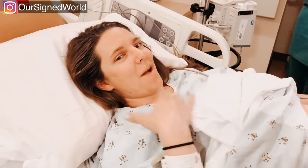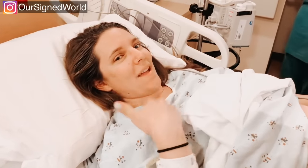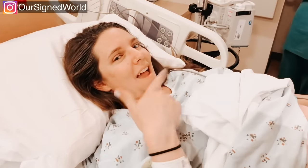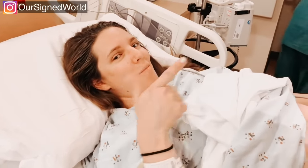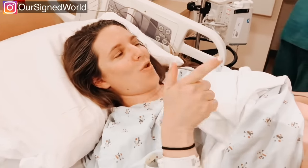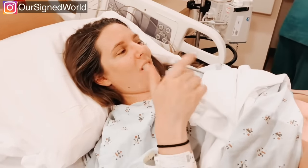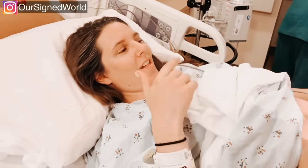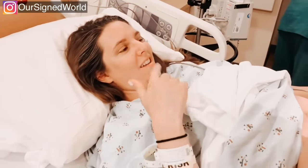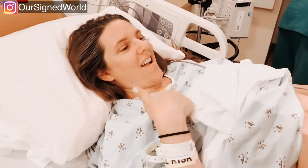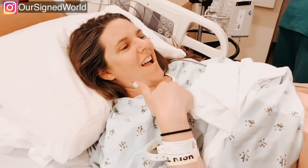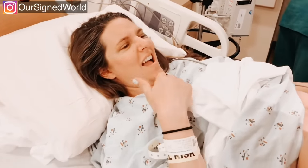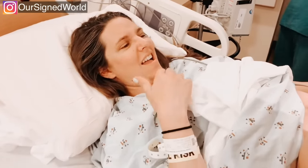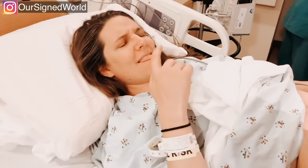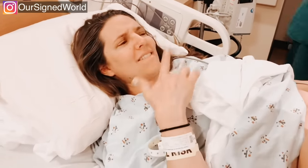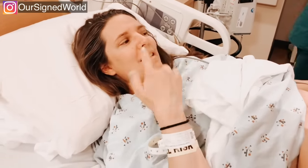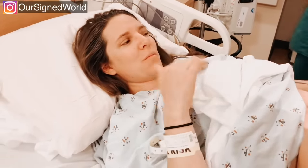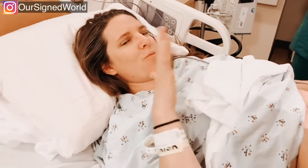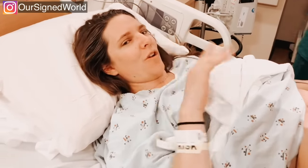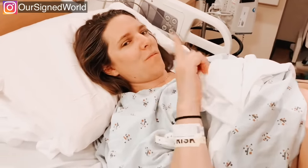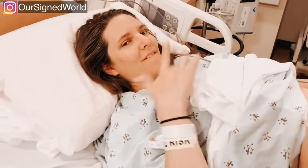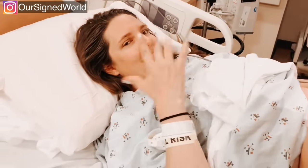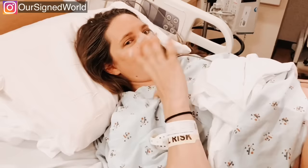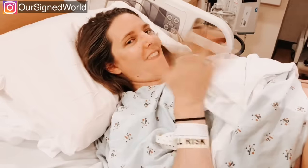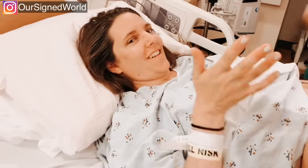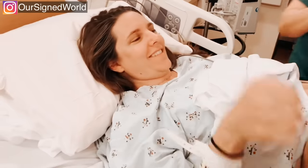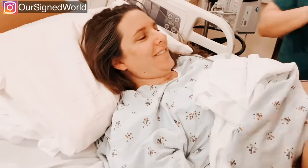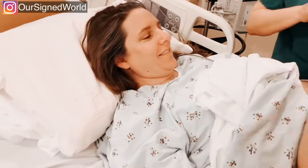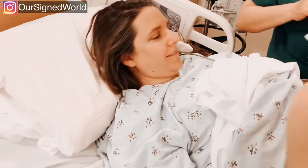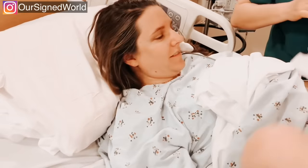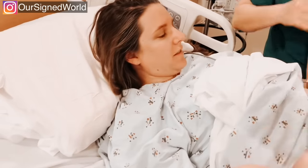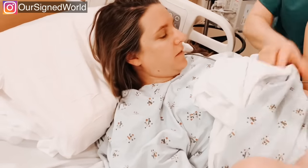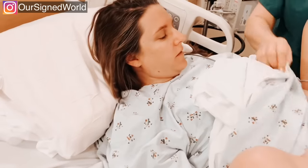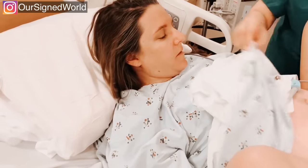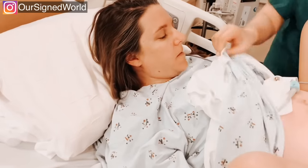So happy I got the epidural! I feel some pressure now but I feel FINE!